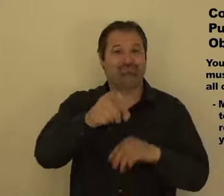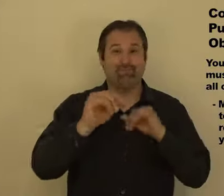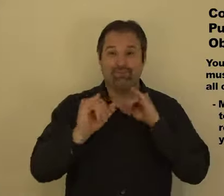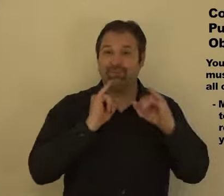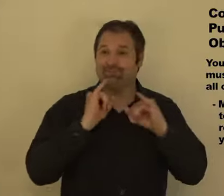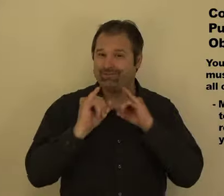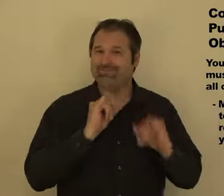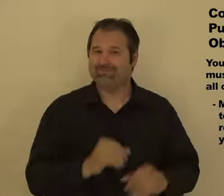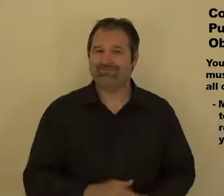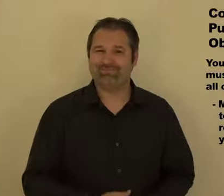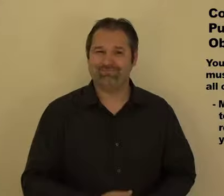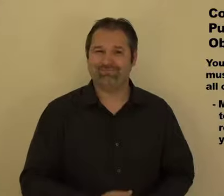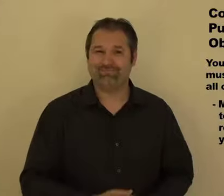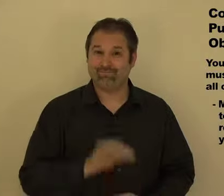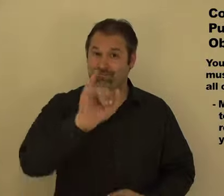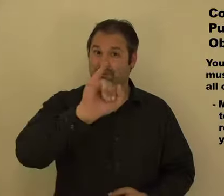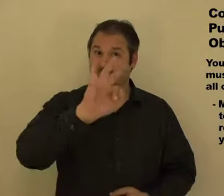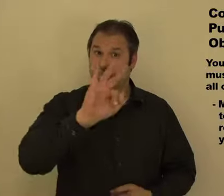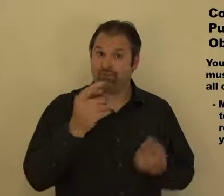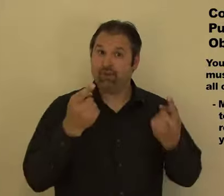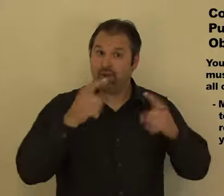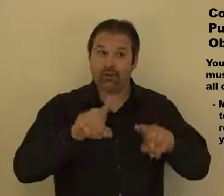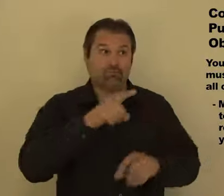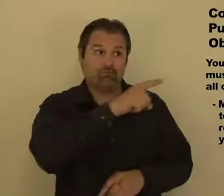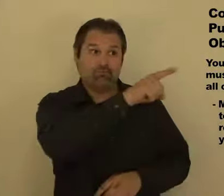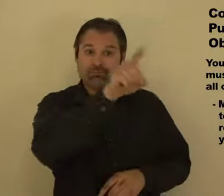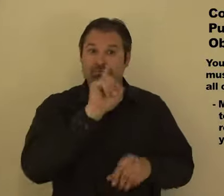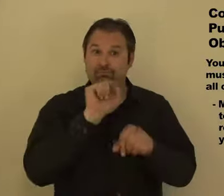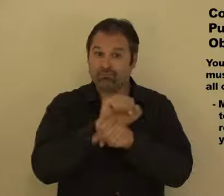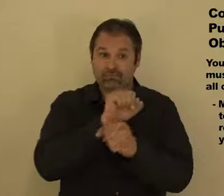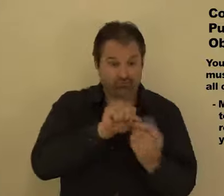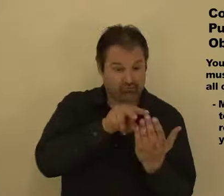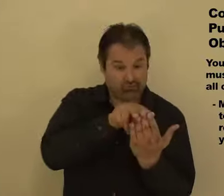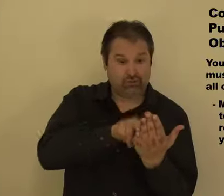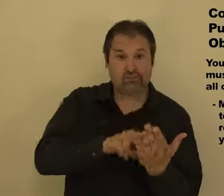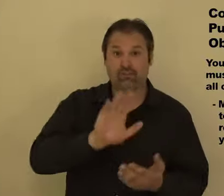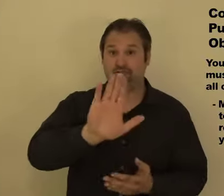in contacting you for an interview.